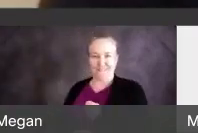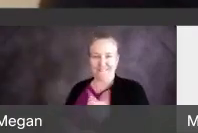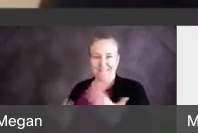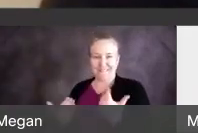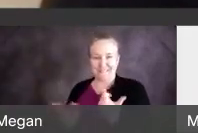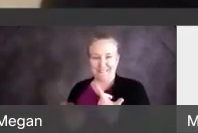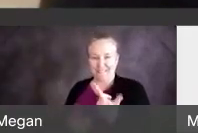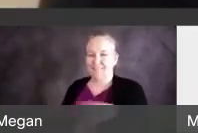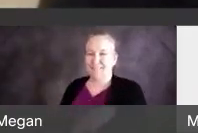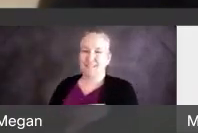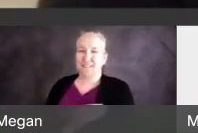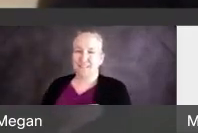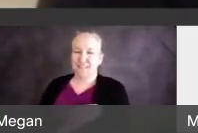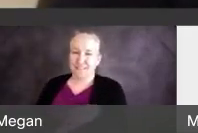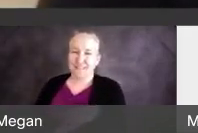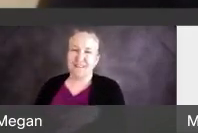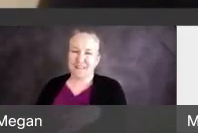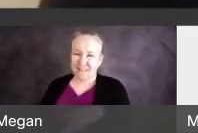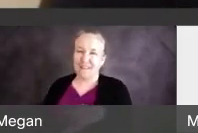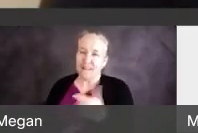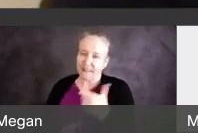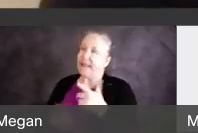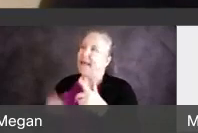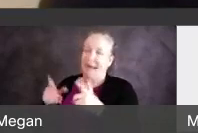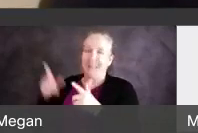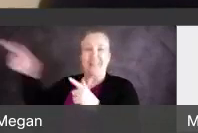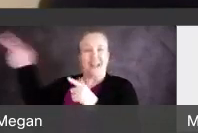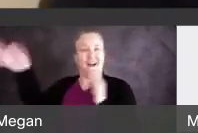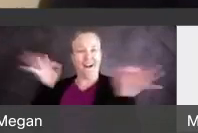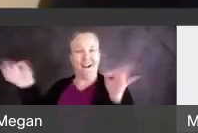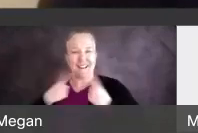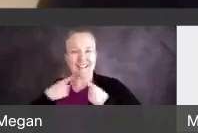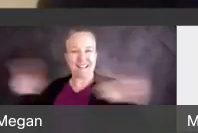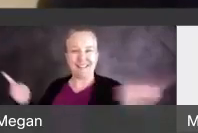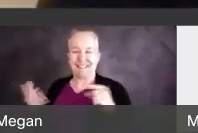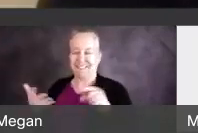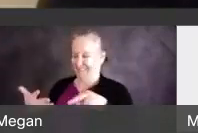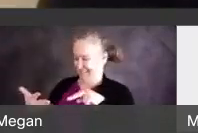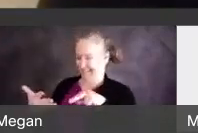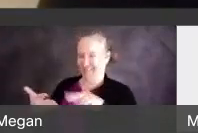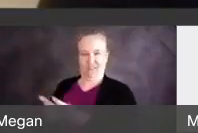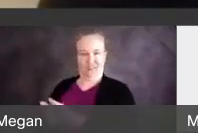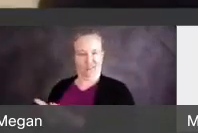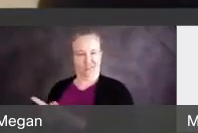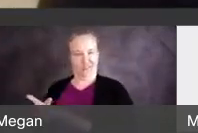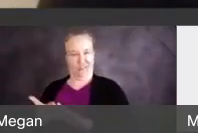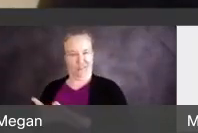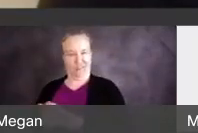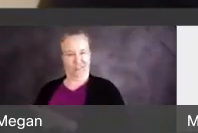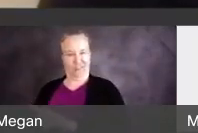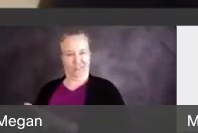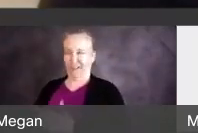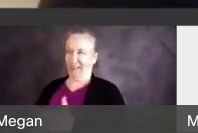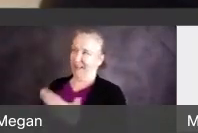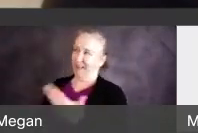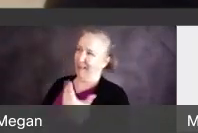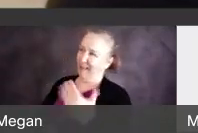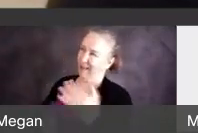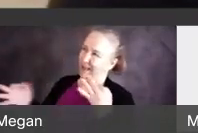It was as clear as mud and we've got no follow-up or transparency since.